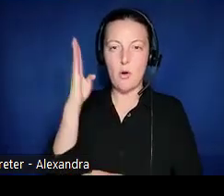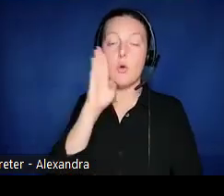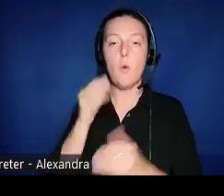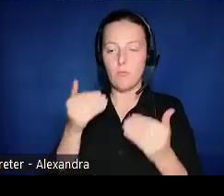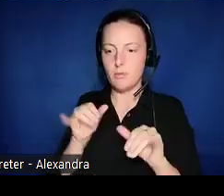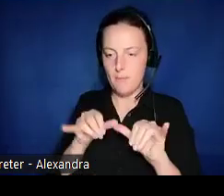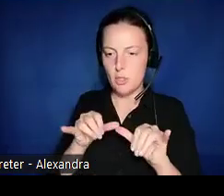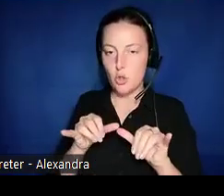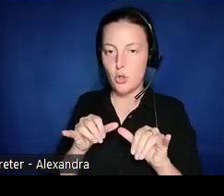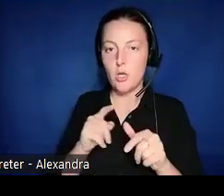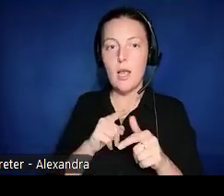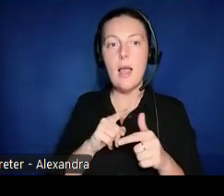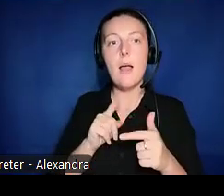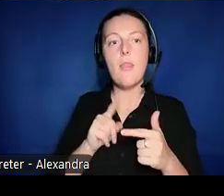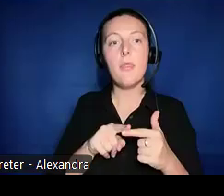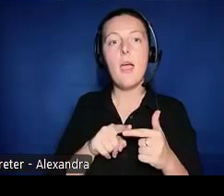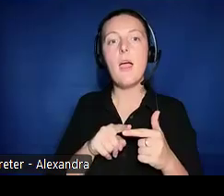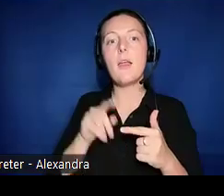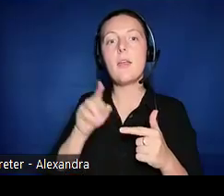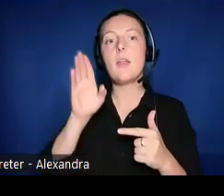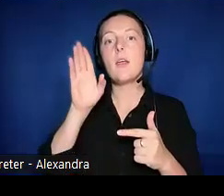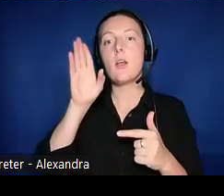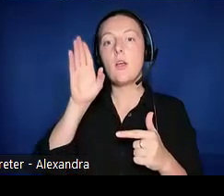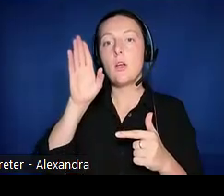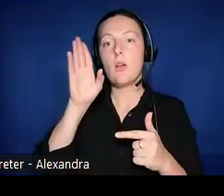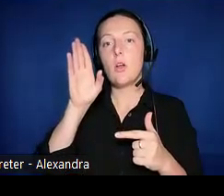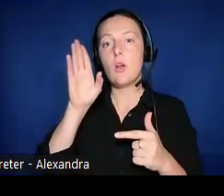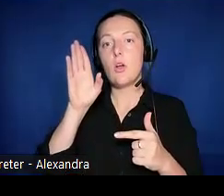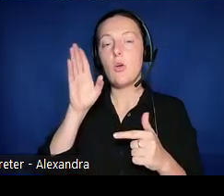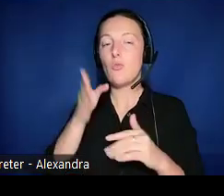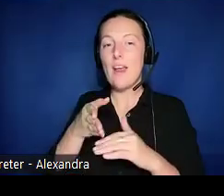uh another measurement right after the sun dial starts to move in the other direction. So he's